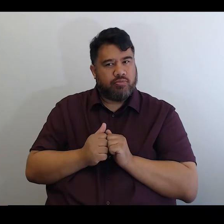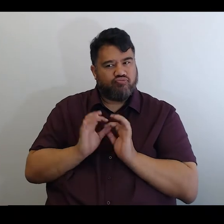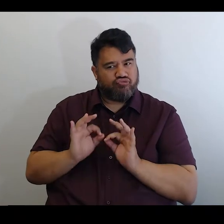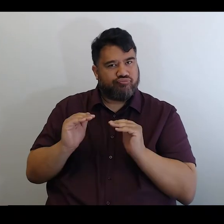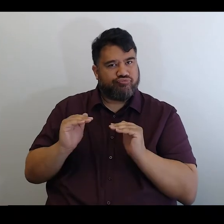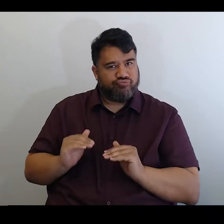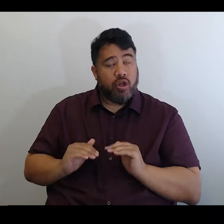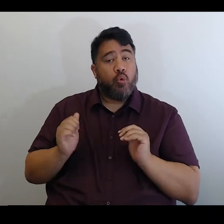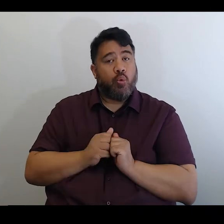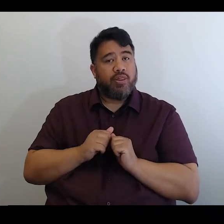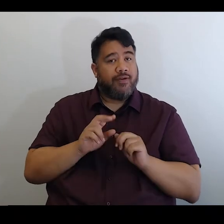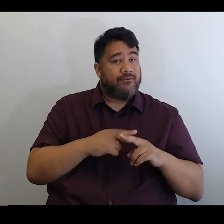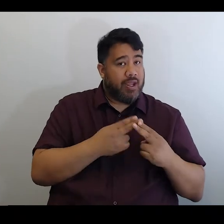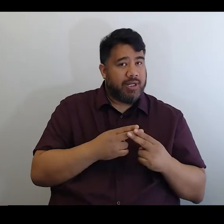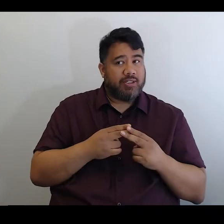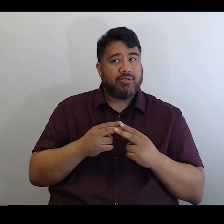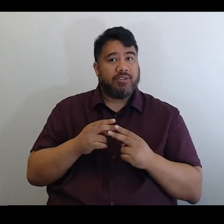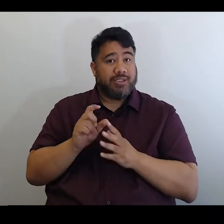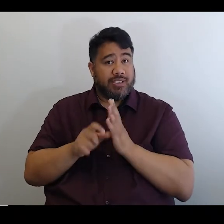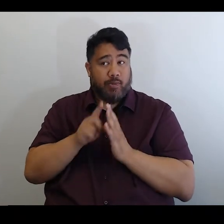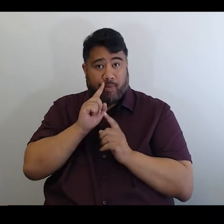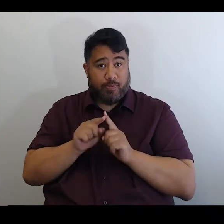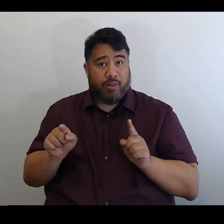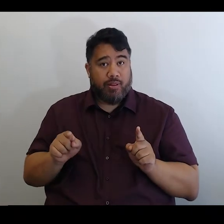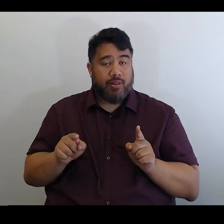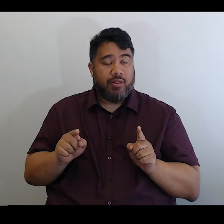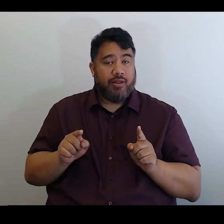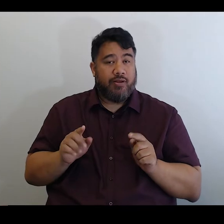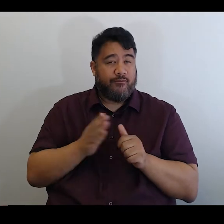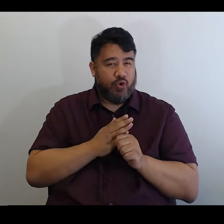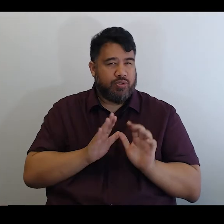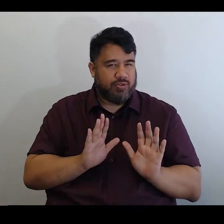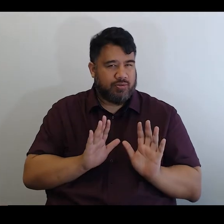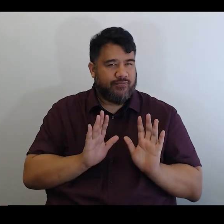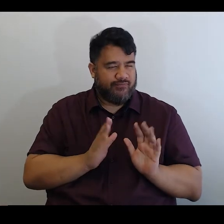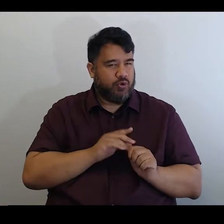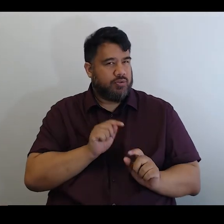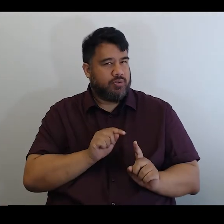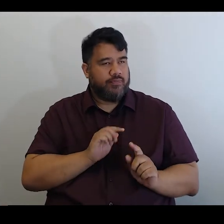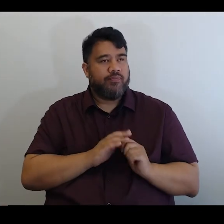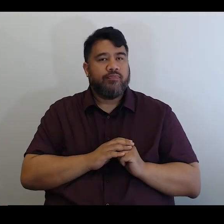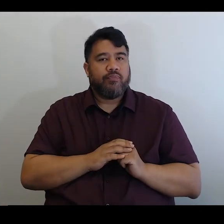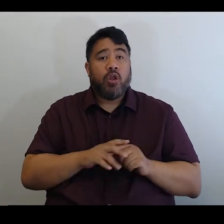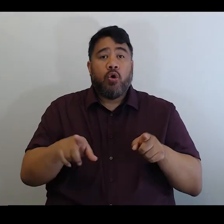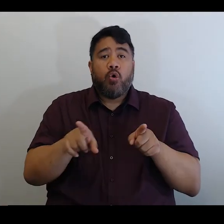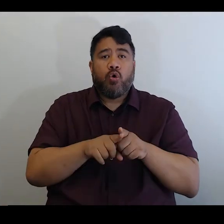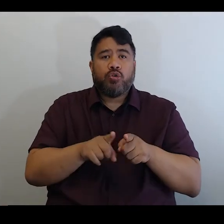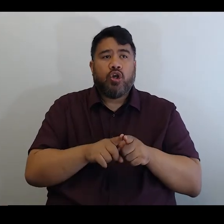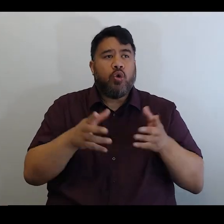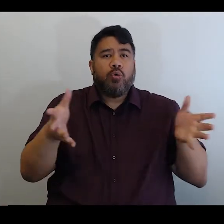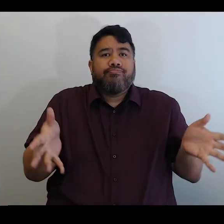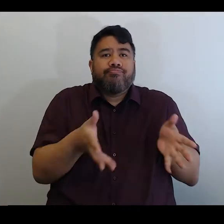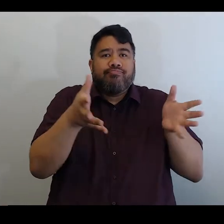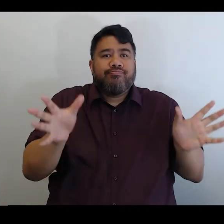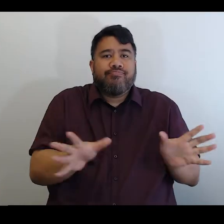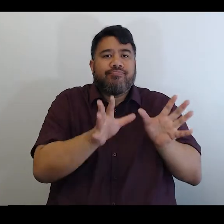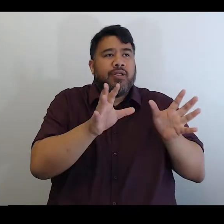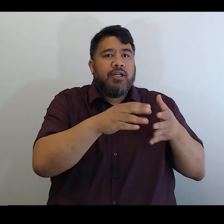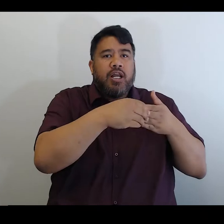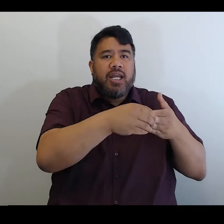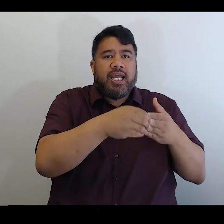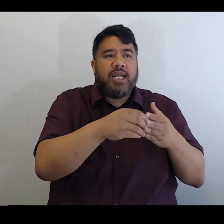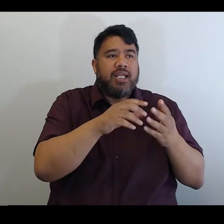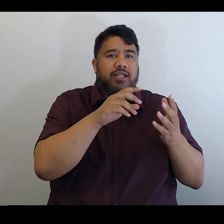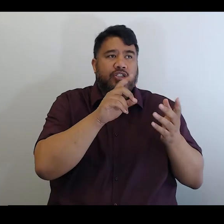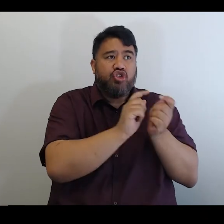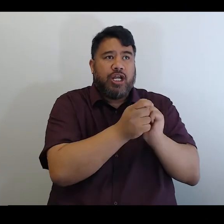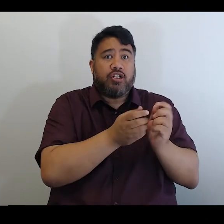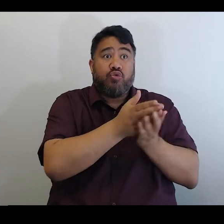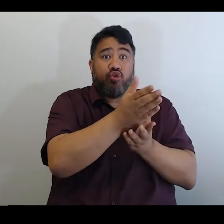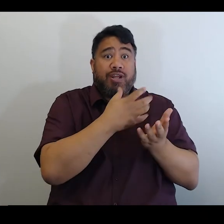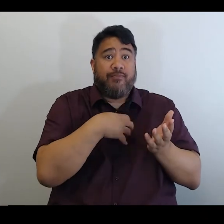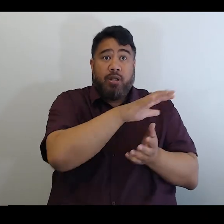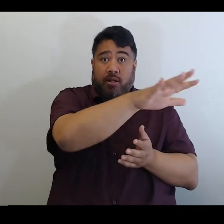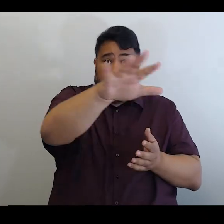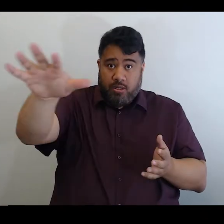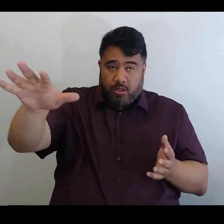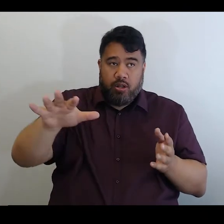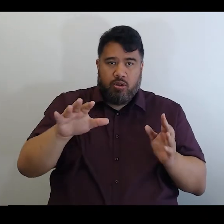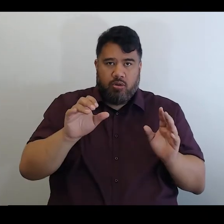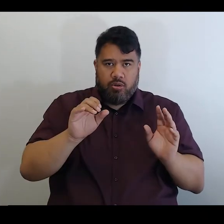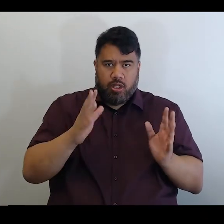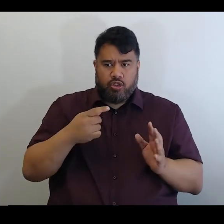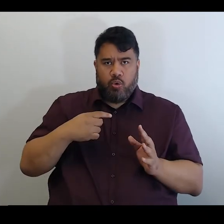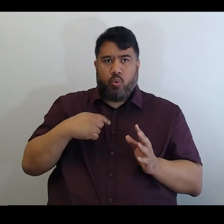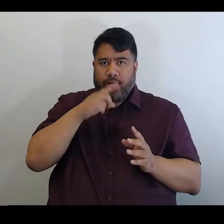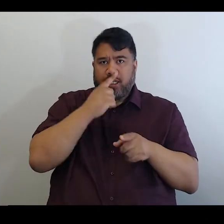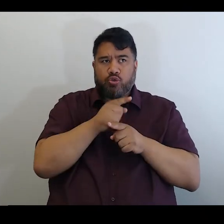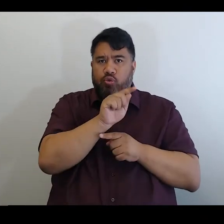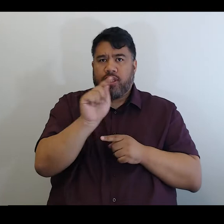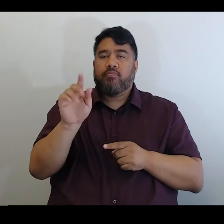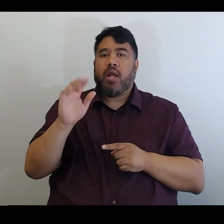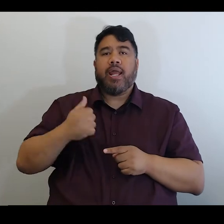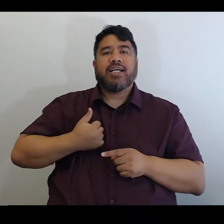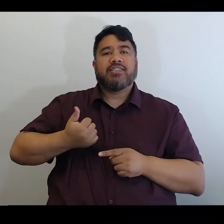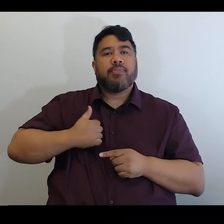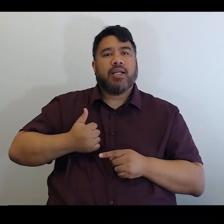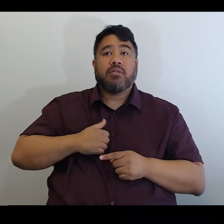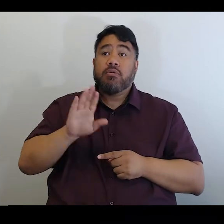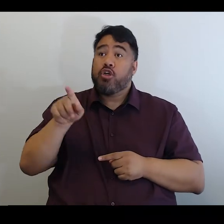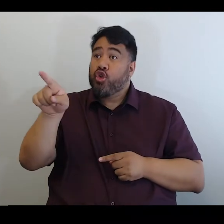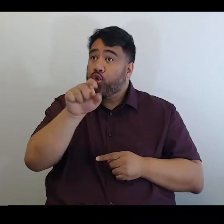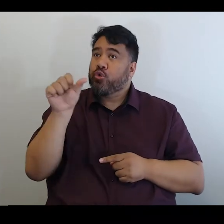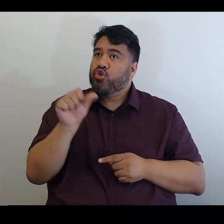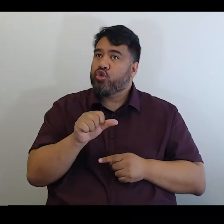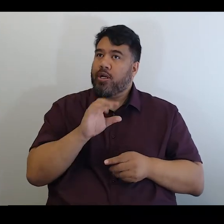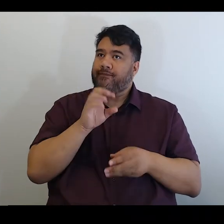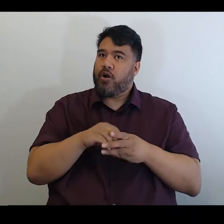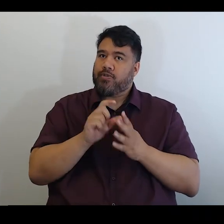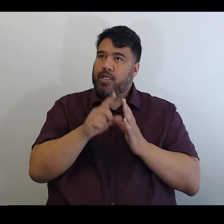strengthen our partnership relationships that way, but also we've got a really big opportunity in that role of stewarding change across government where we are talking with agencies about the expectations around involving disabled people, through their representative